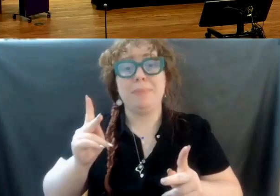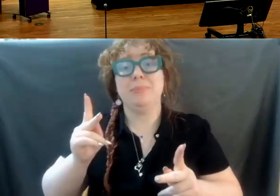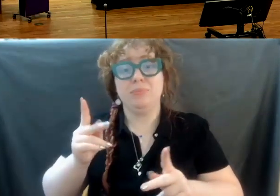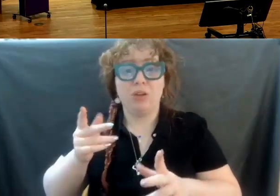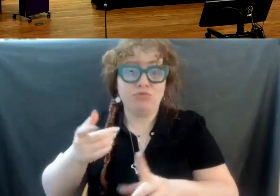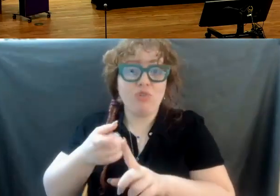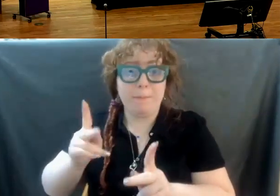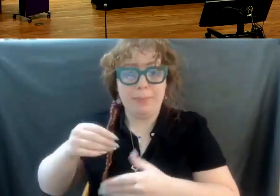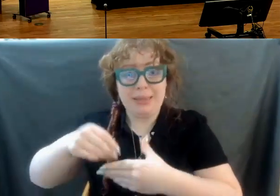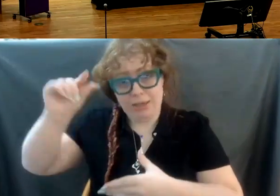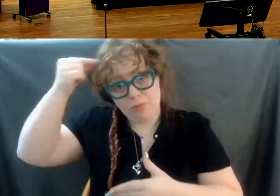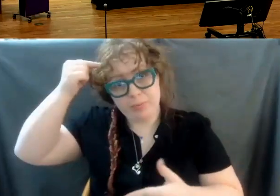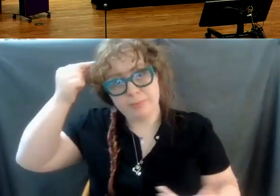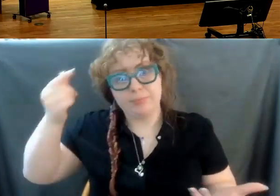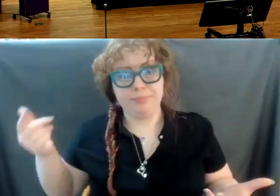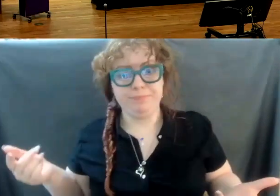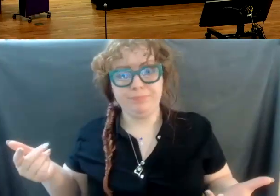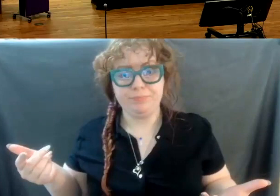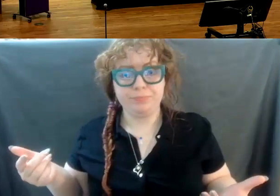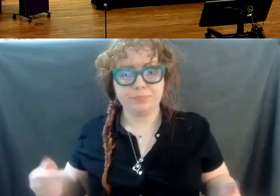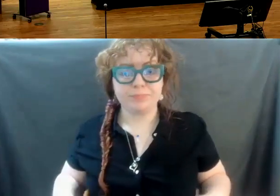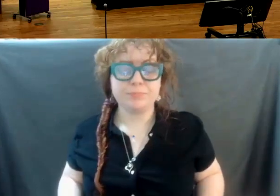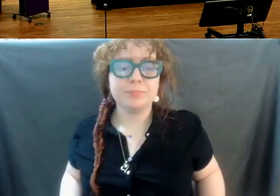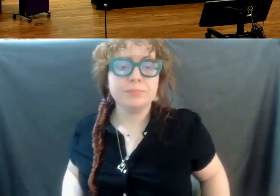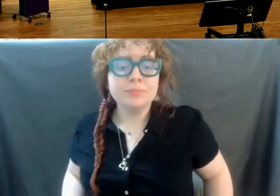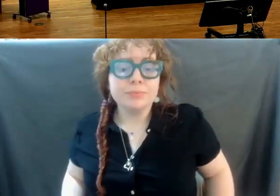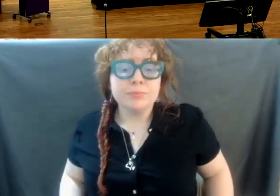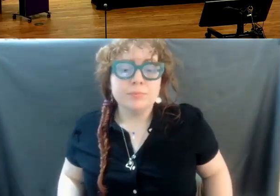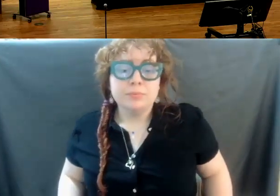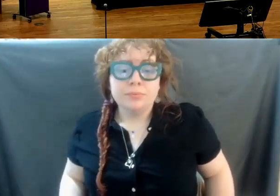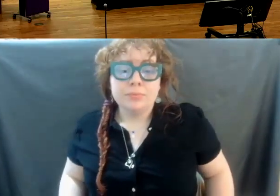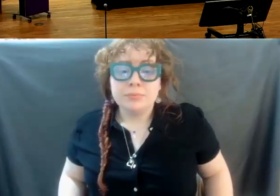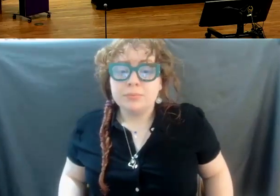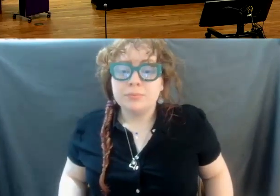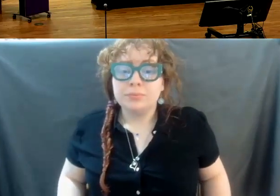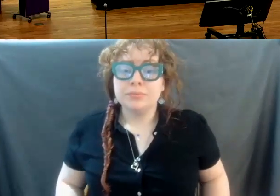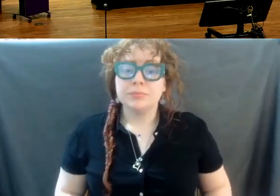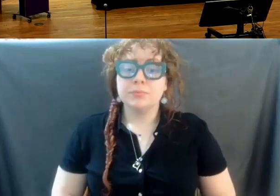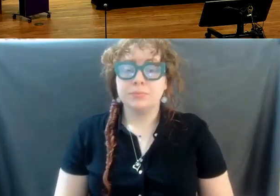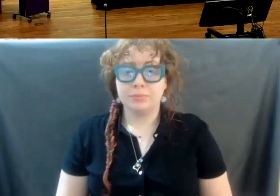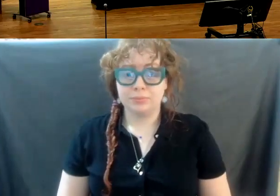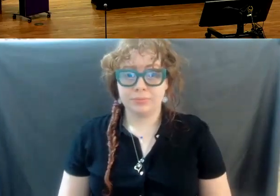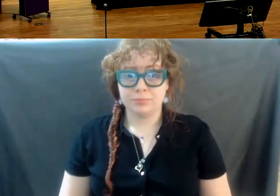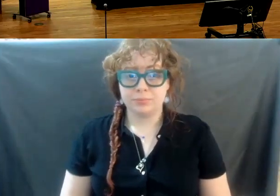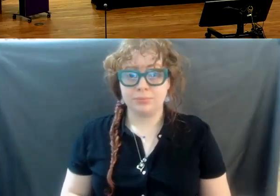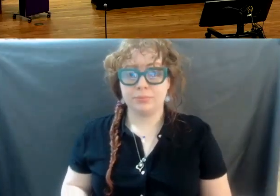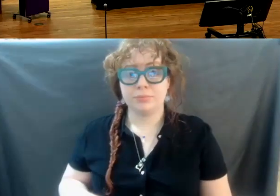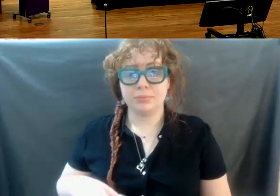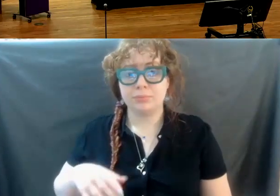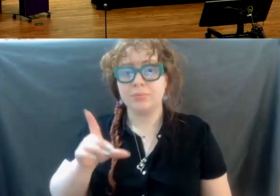you support public public safety for us >> OBARI CARTMAN: I’m going to respond to both those questions at the same time,